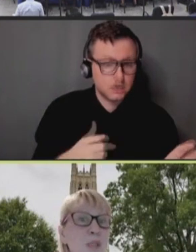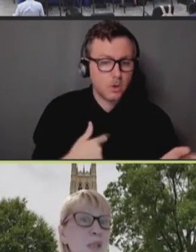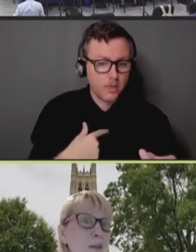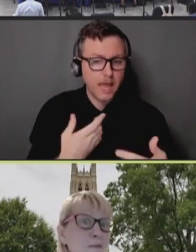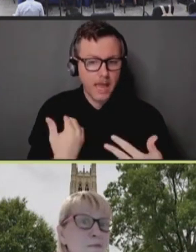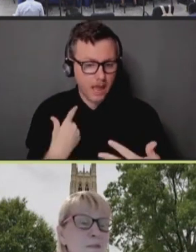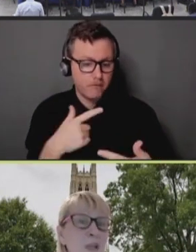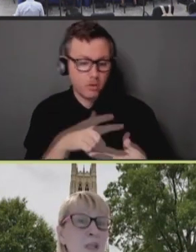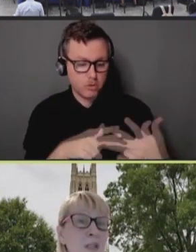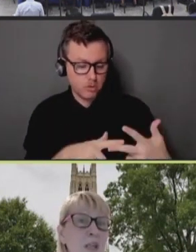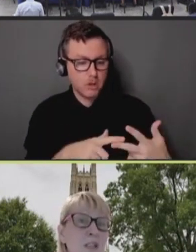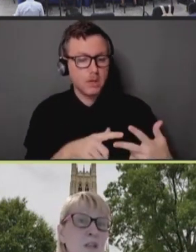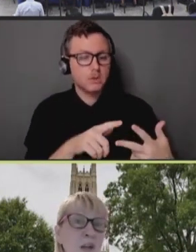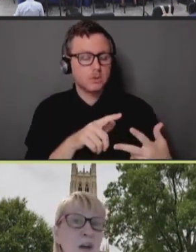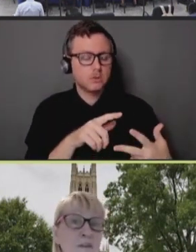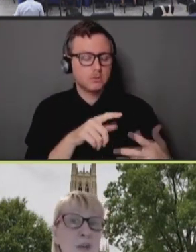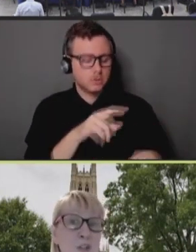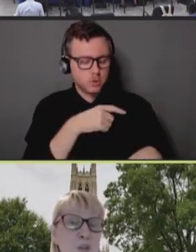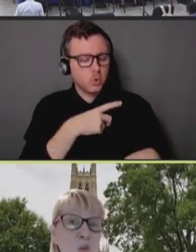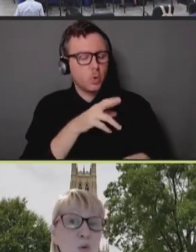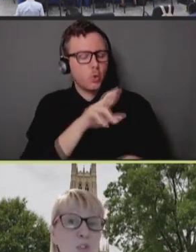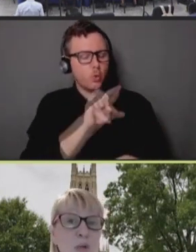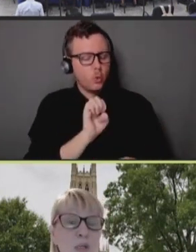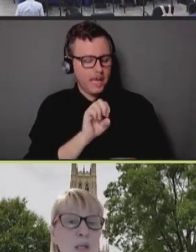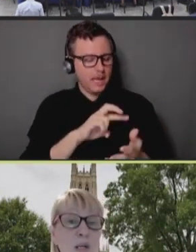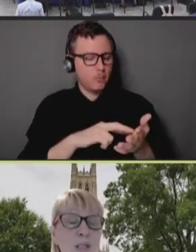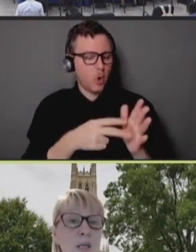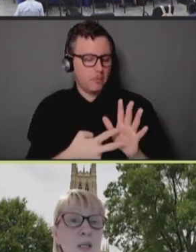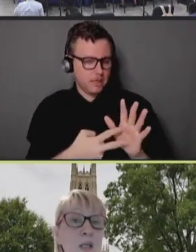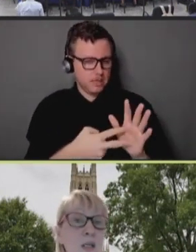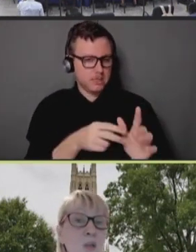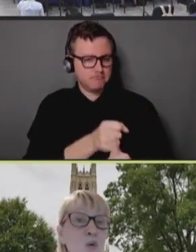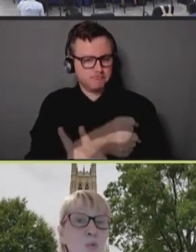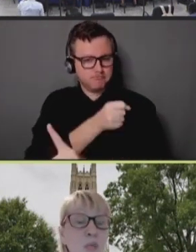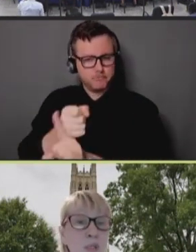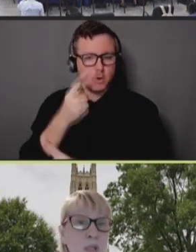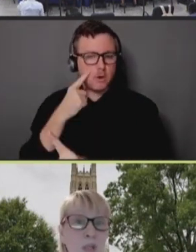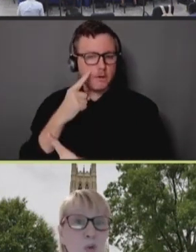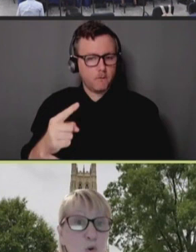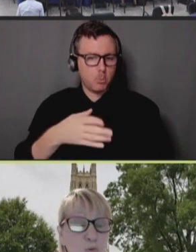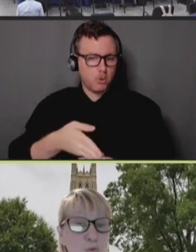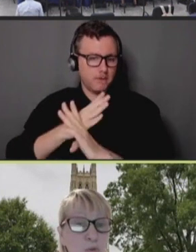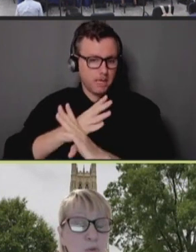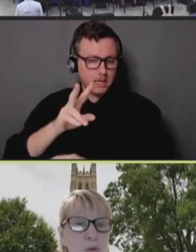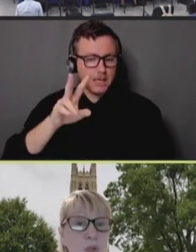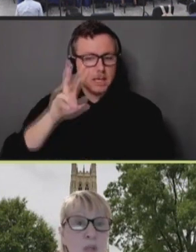But if it negatively affects all-cause mortality, it could be a tradeoff.